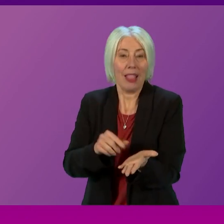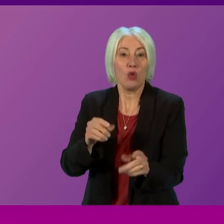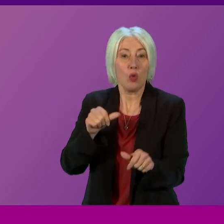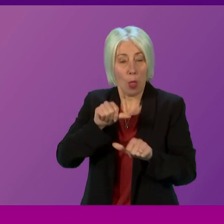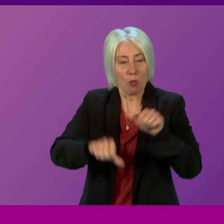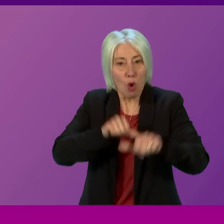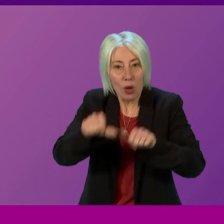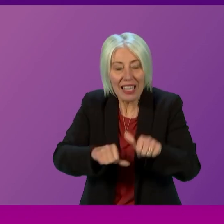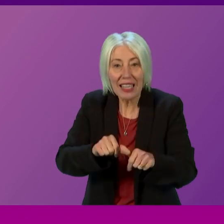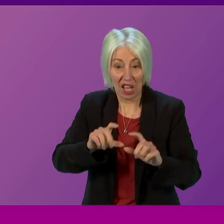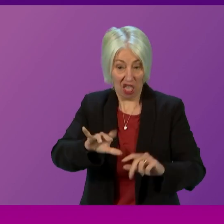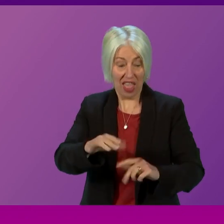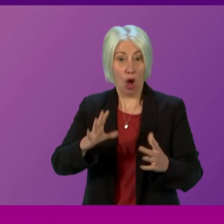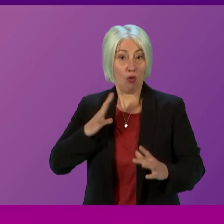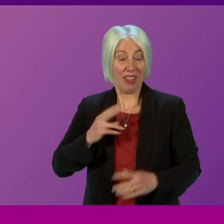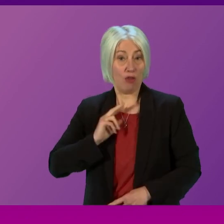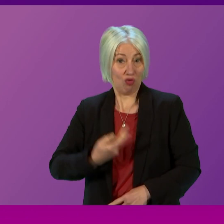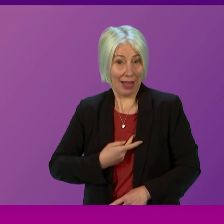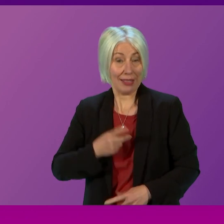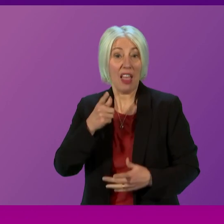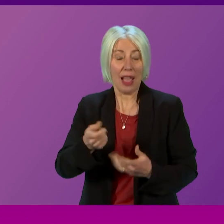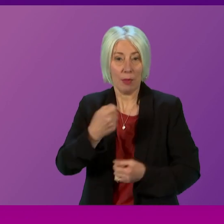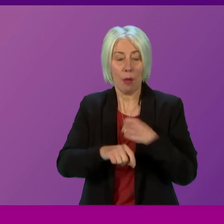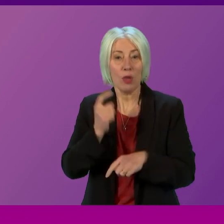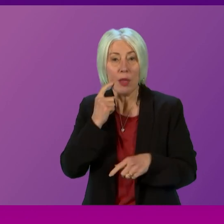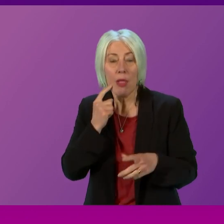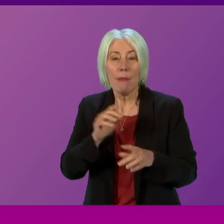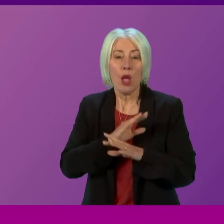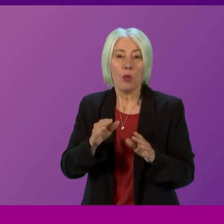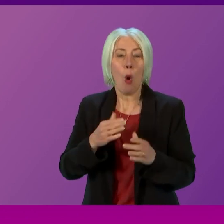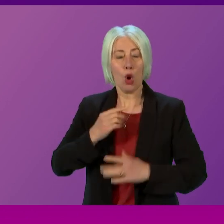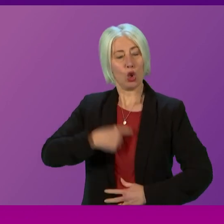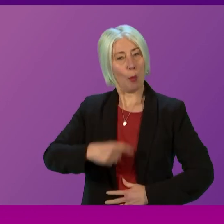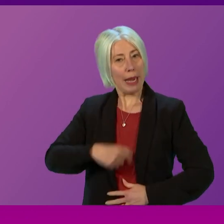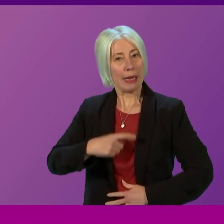exists for trans people much more humane and less invasive. Of course, it is for Parliament to